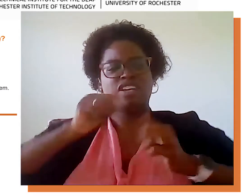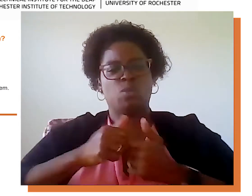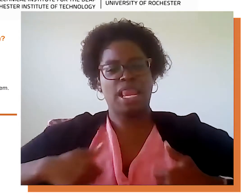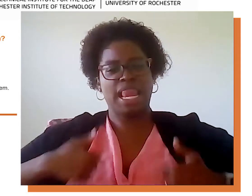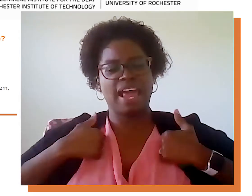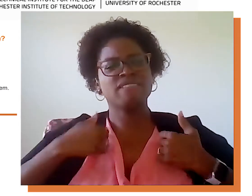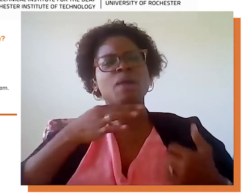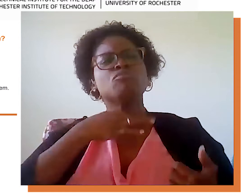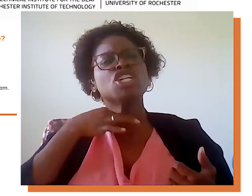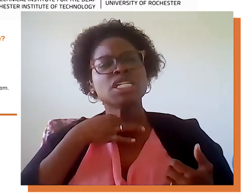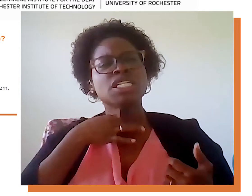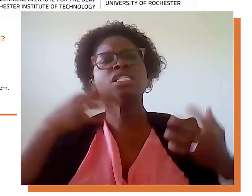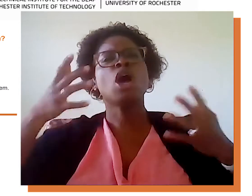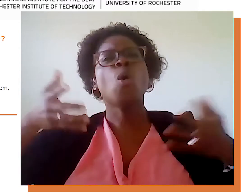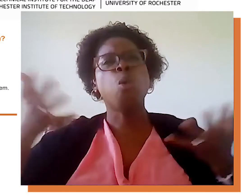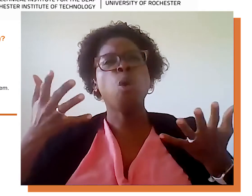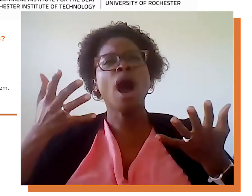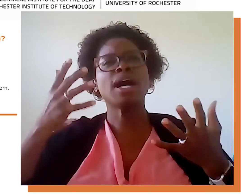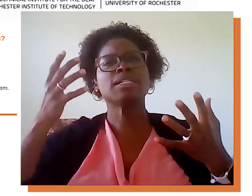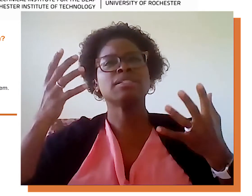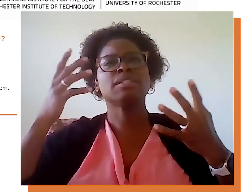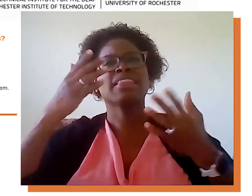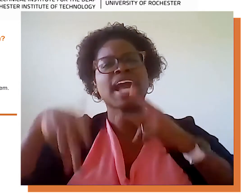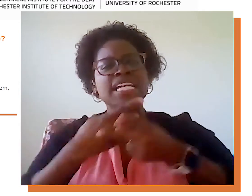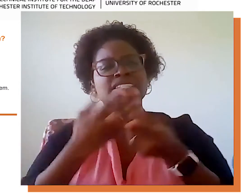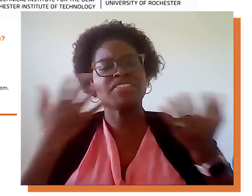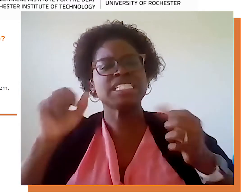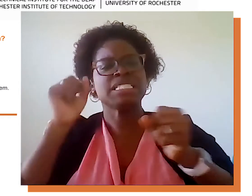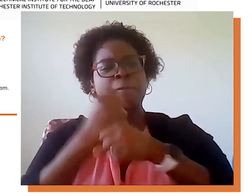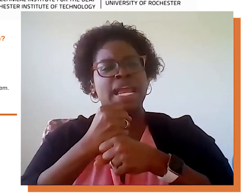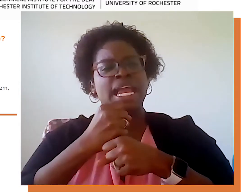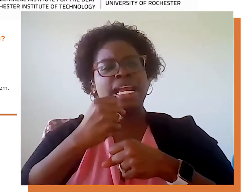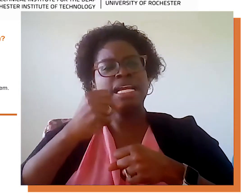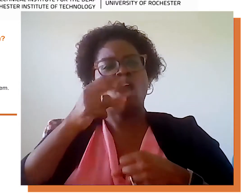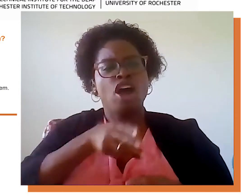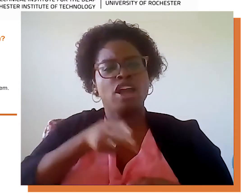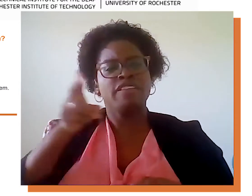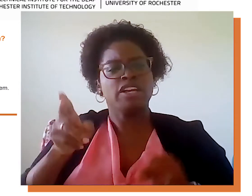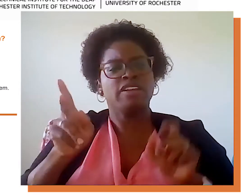but a person's satisfaction with life. So, what type of things